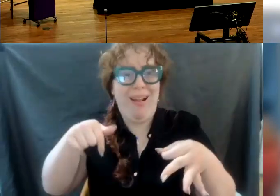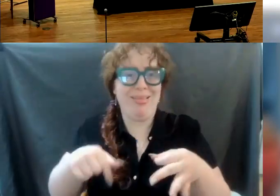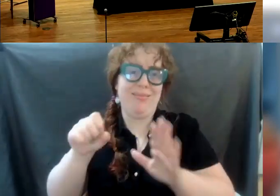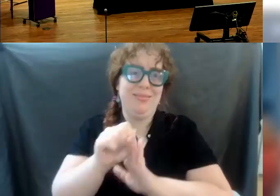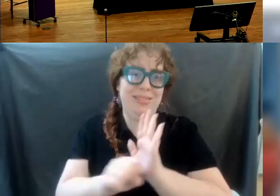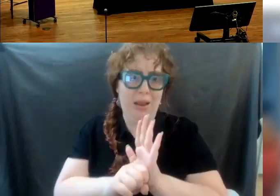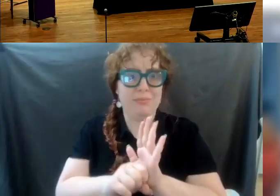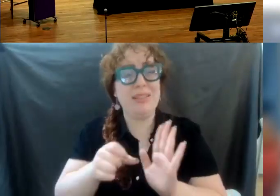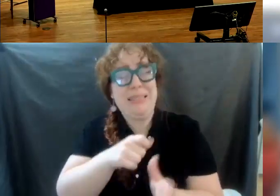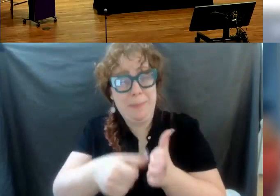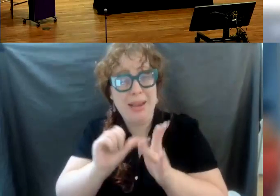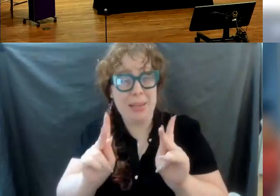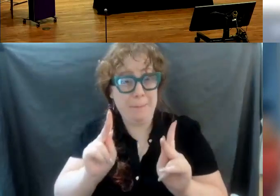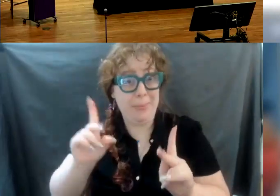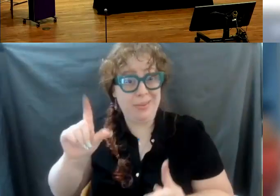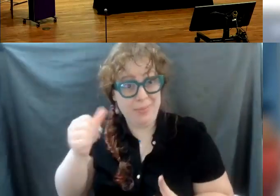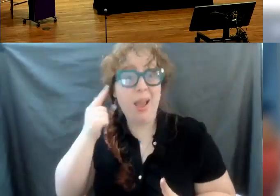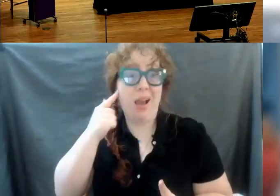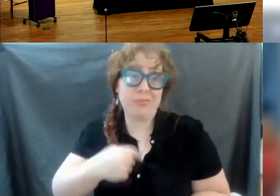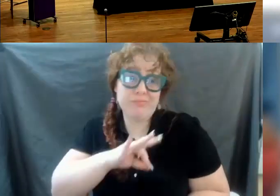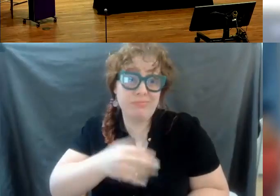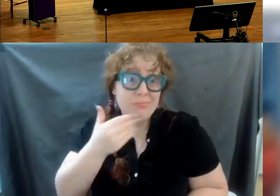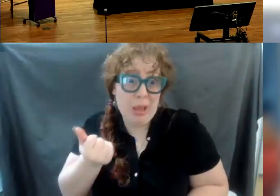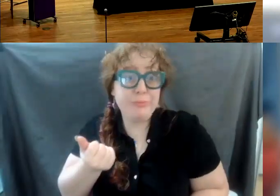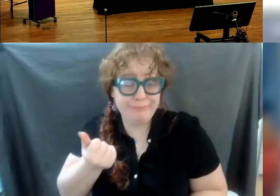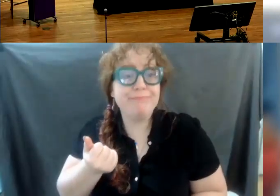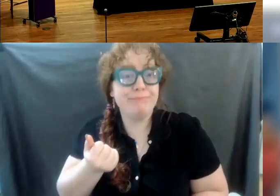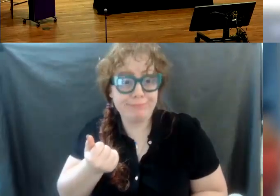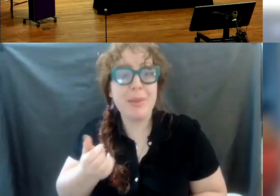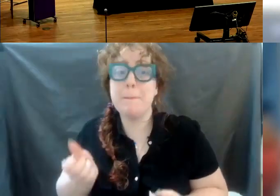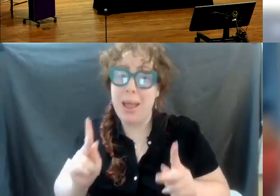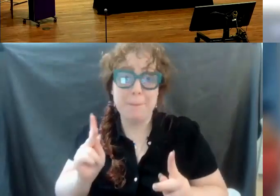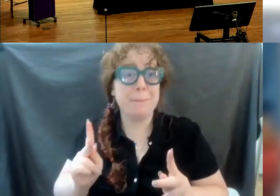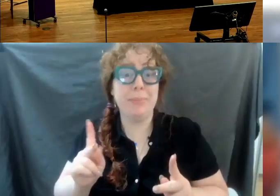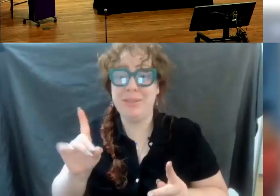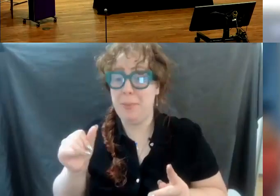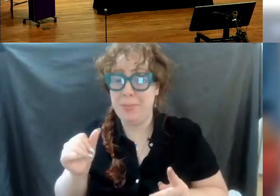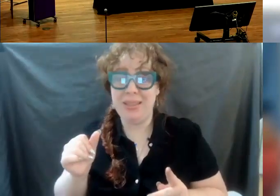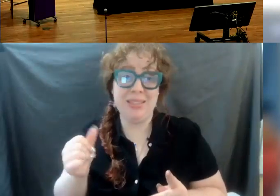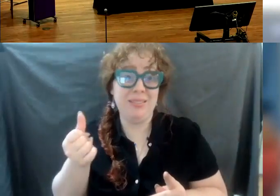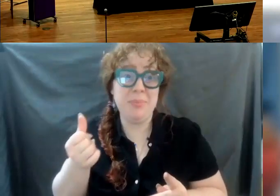people with disabilities are disproportionately incarcerated. So I'm glad to be here. Great.